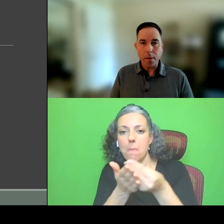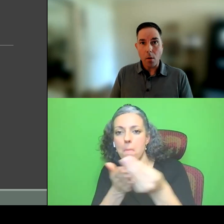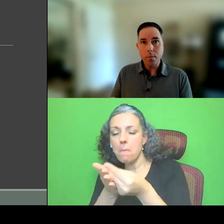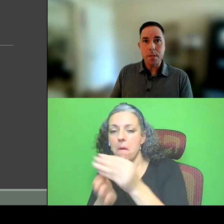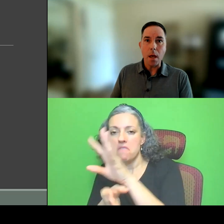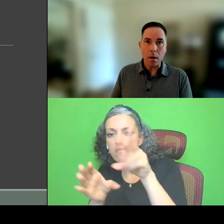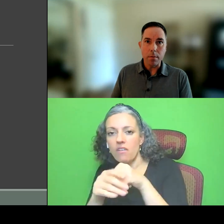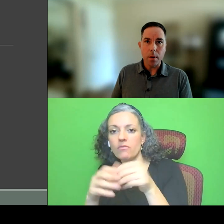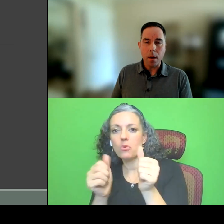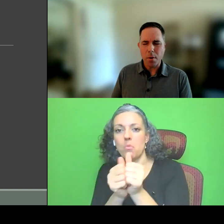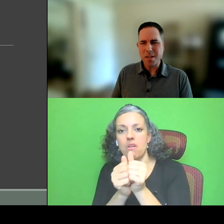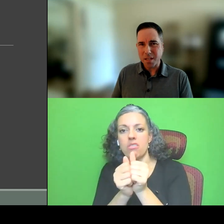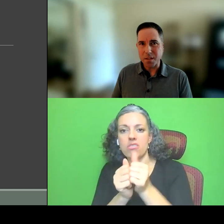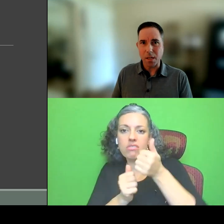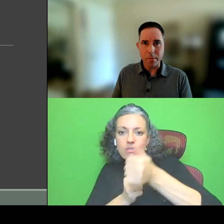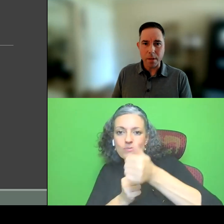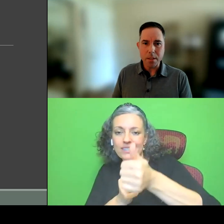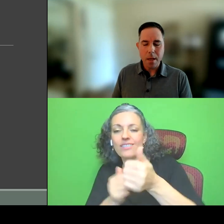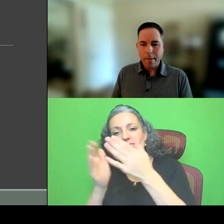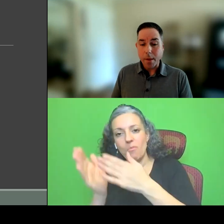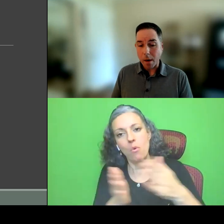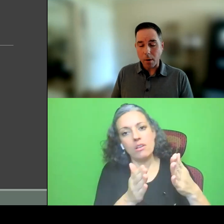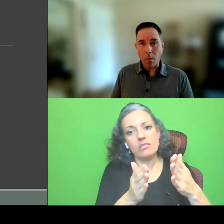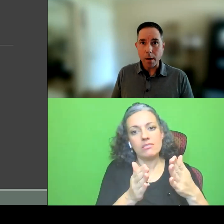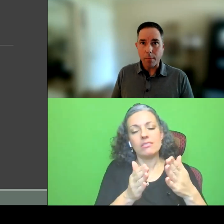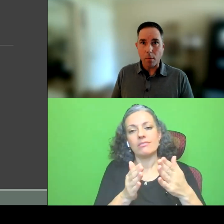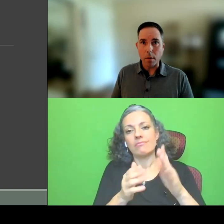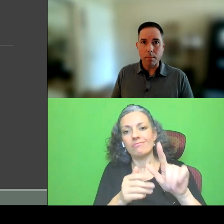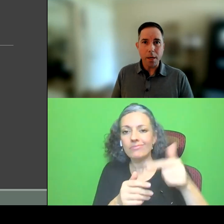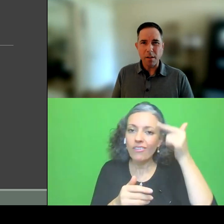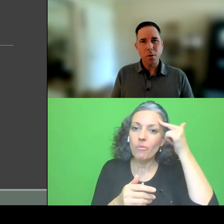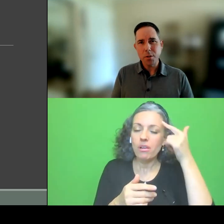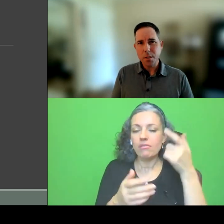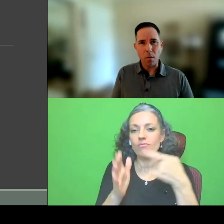their own set of processes and governance they might require for a big enough purchase